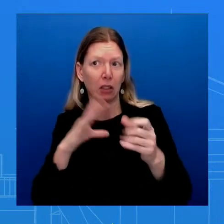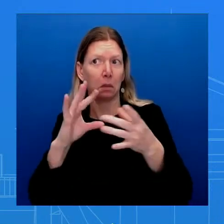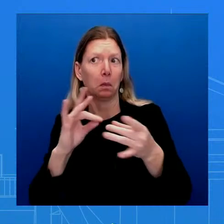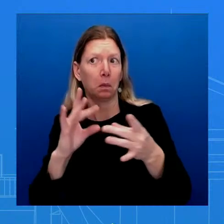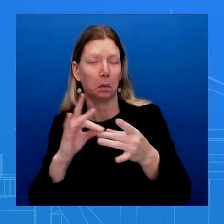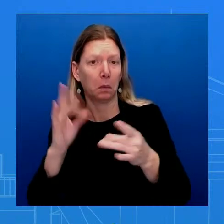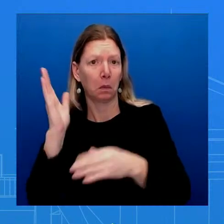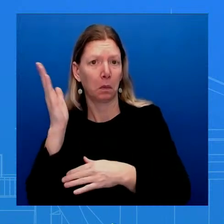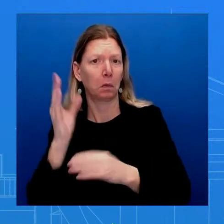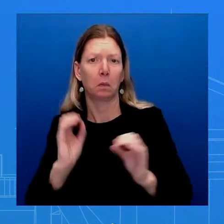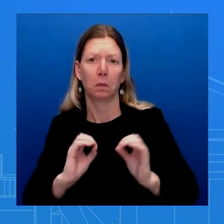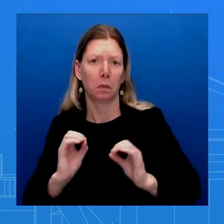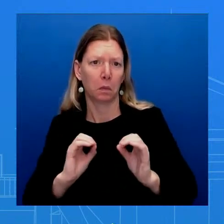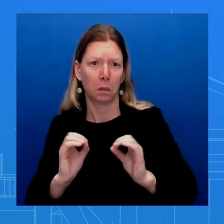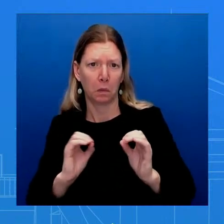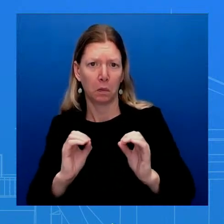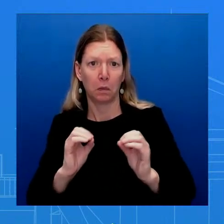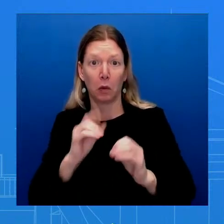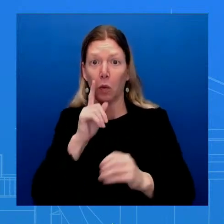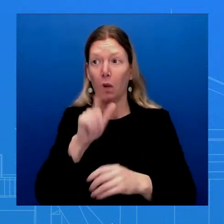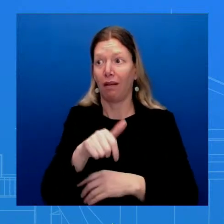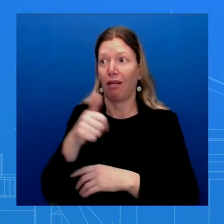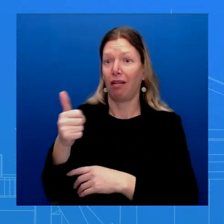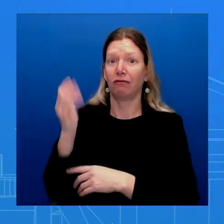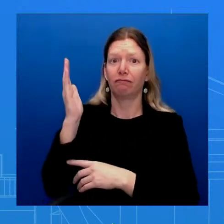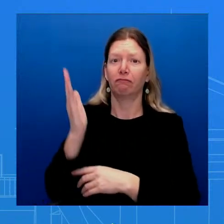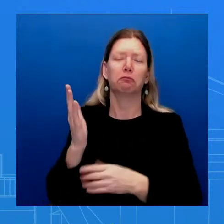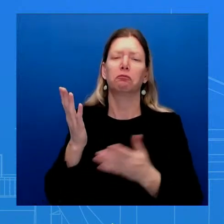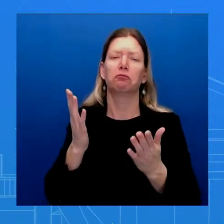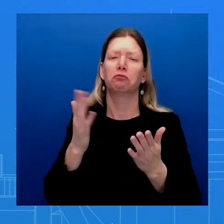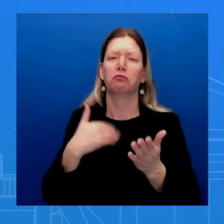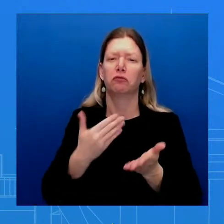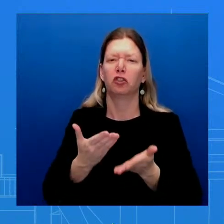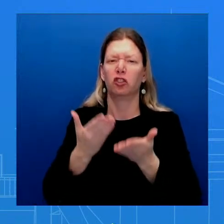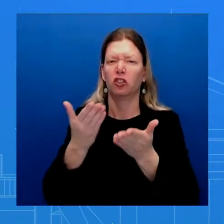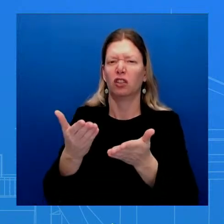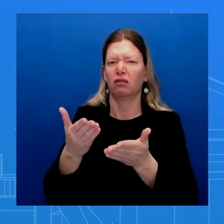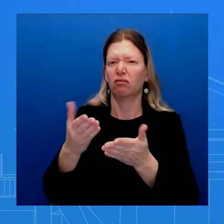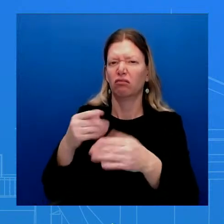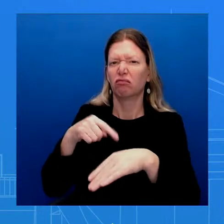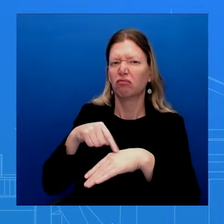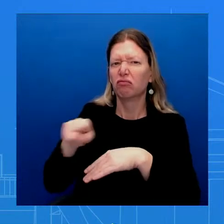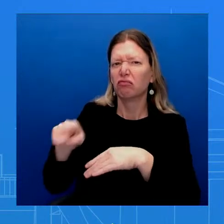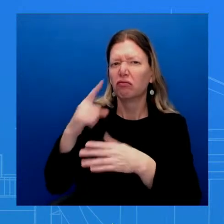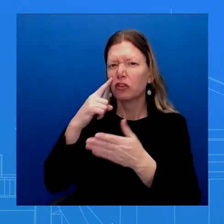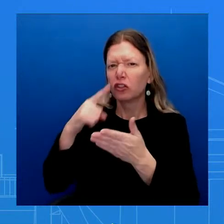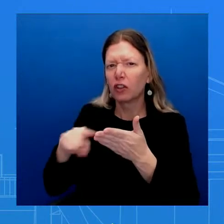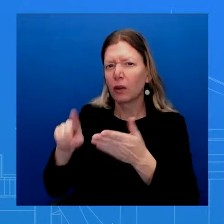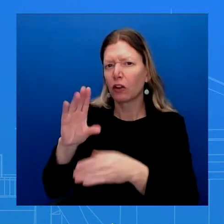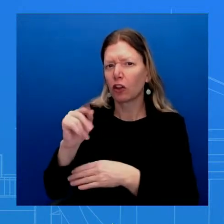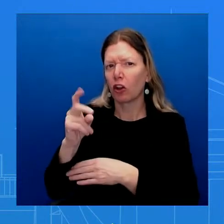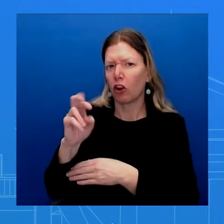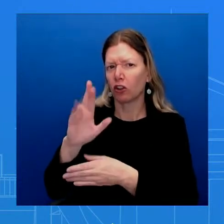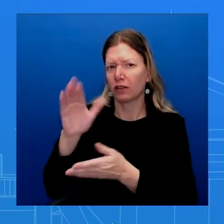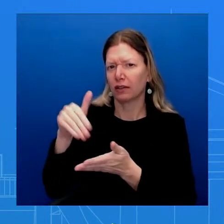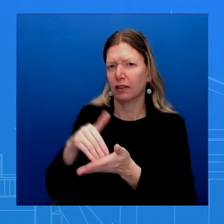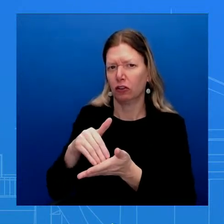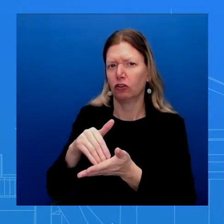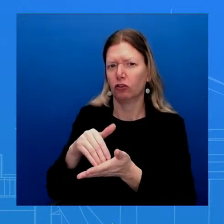we would refer you to -- certainly to -- to the Carter Center. Look, and as -- if the --